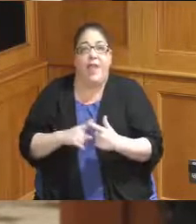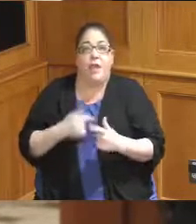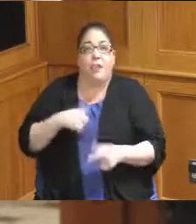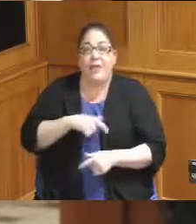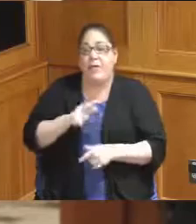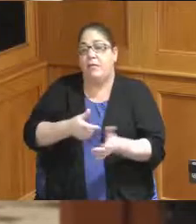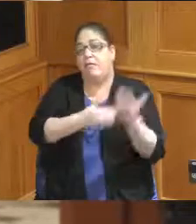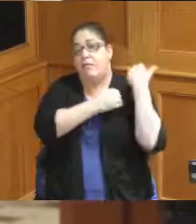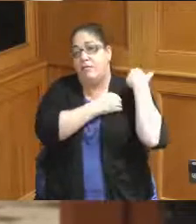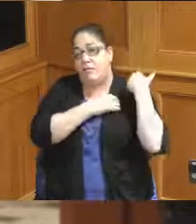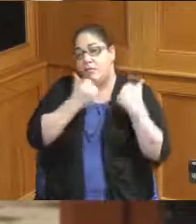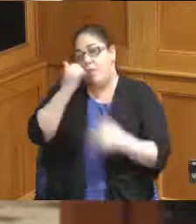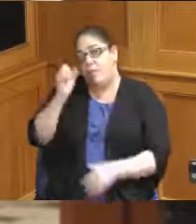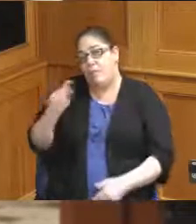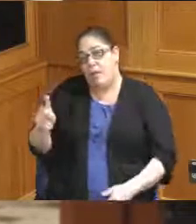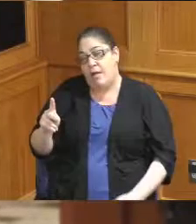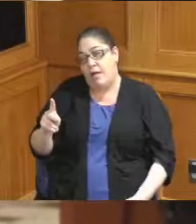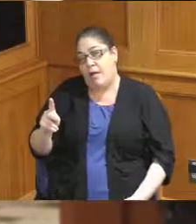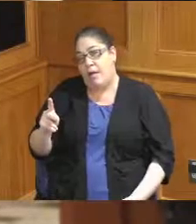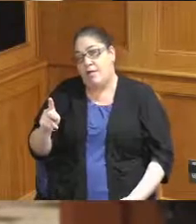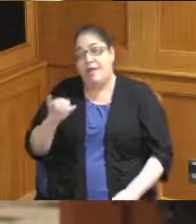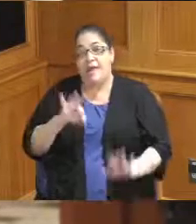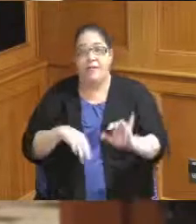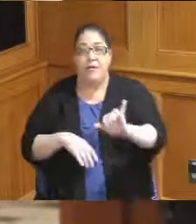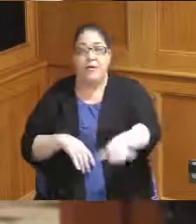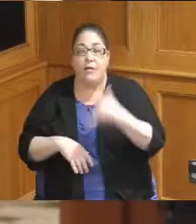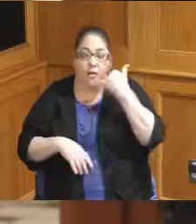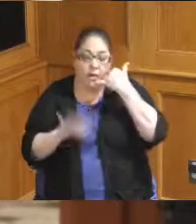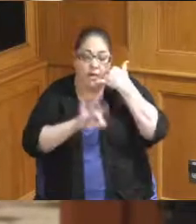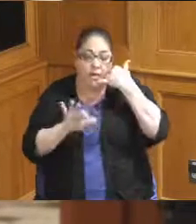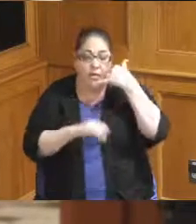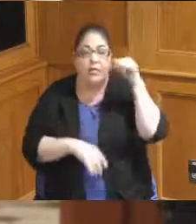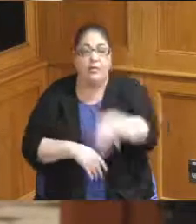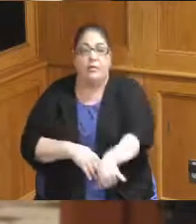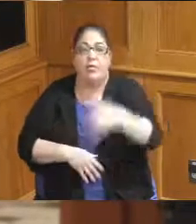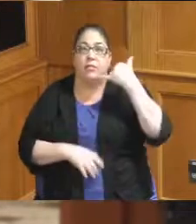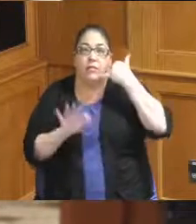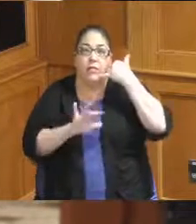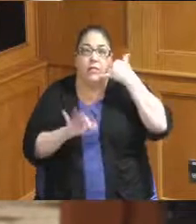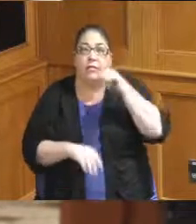and then call back and then hang up and then call back that creates multiple calls then that that a